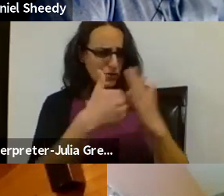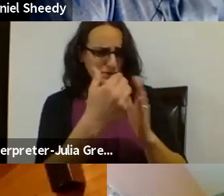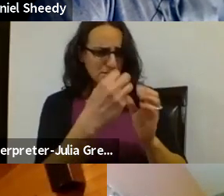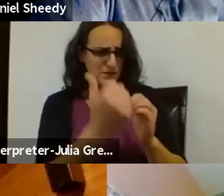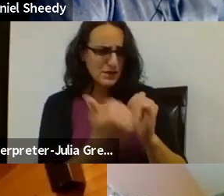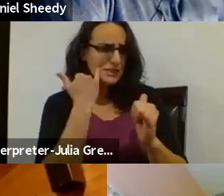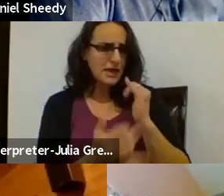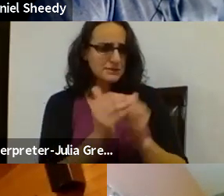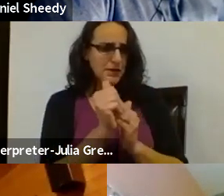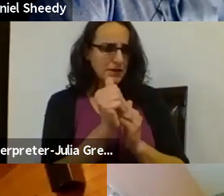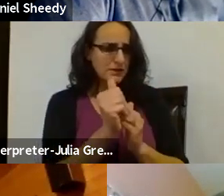Deniz Savas: Two that right